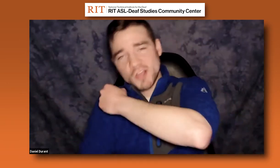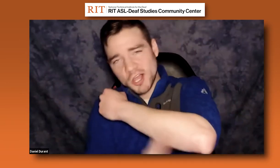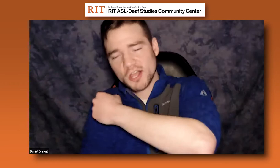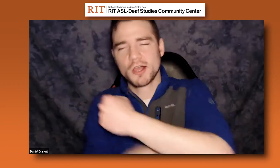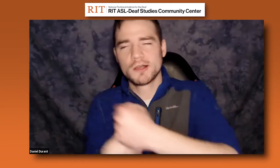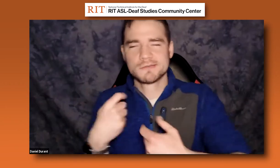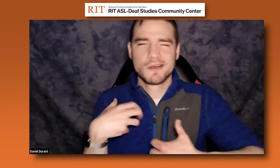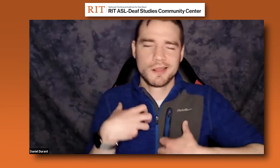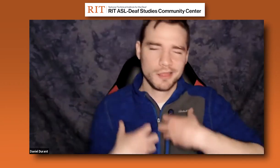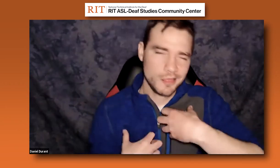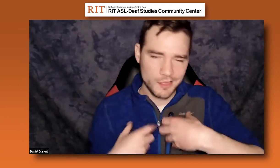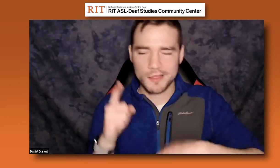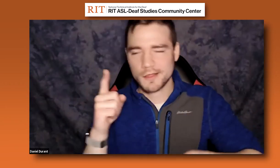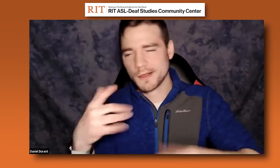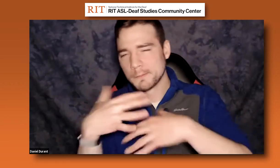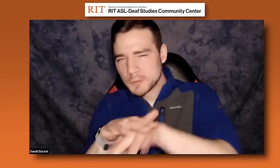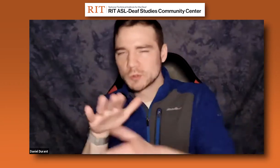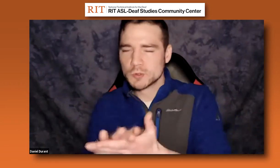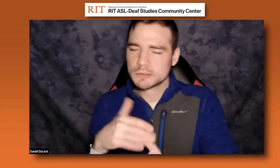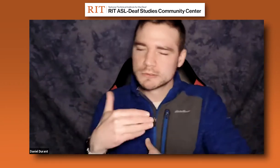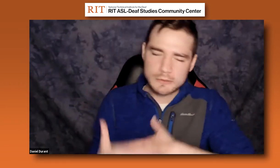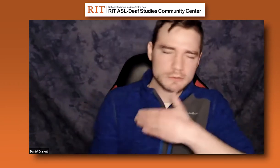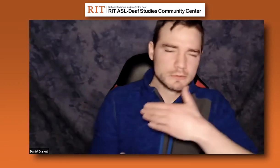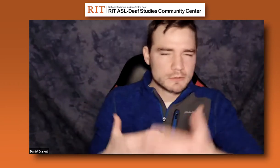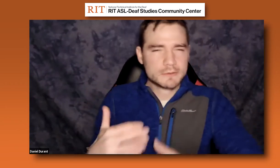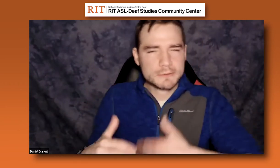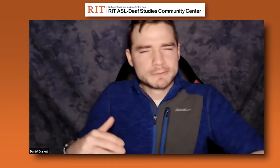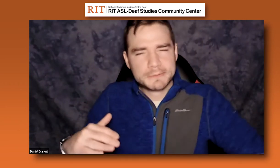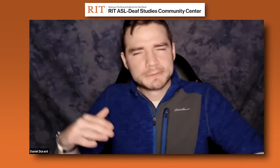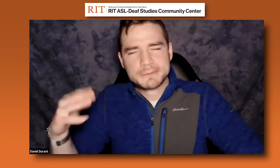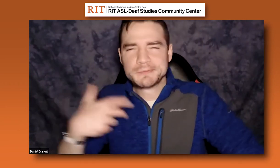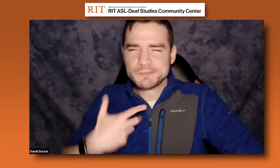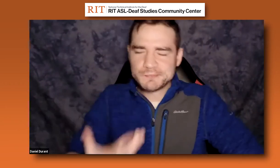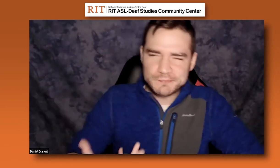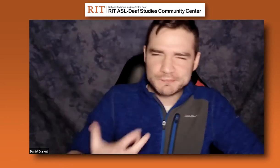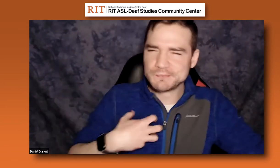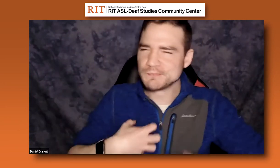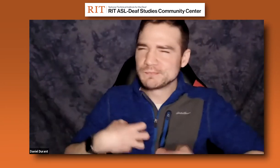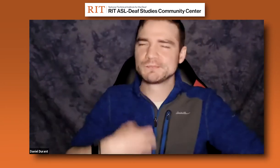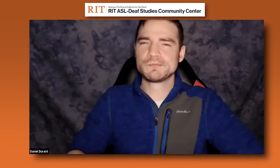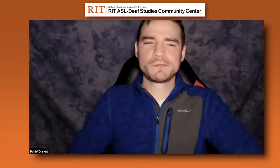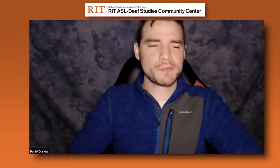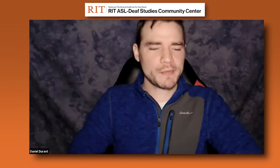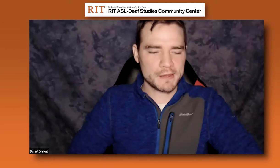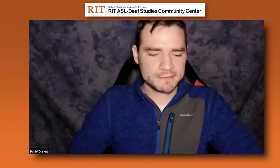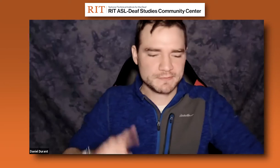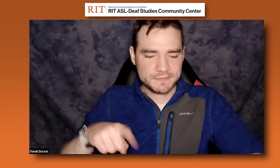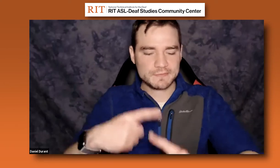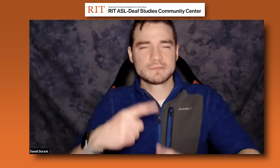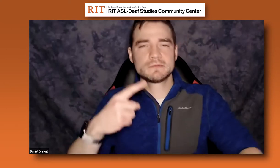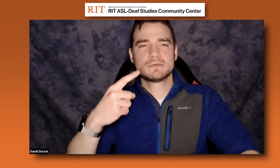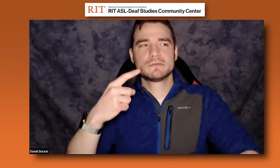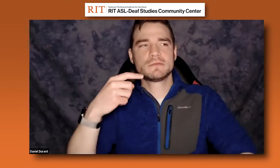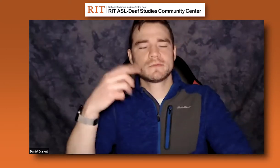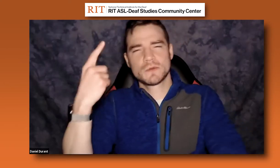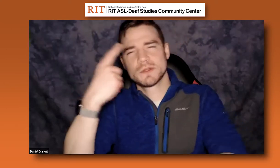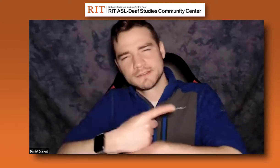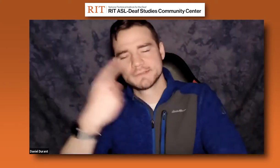during my summer times. Then fall came again, I knew I had to go back into the mainstream school, and...